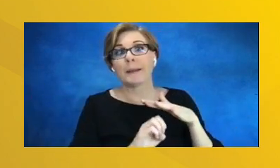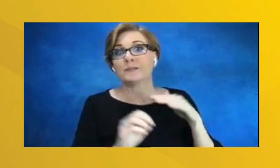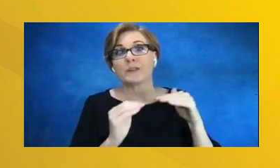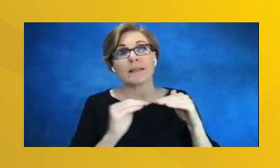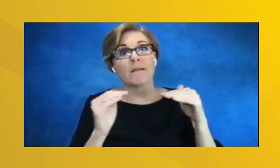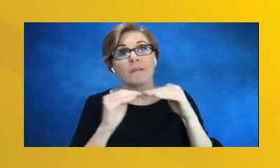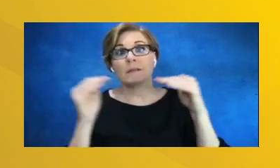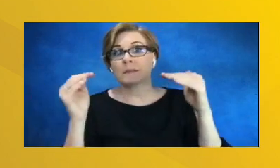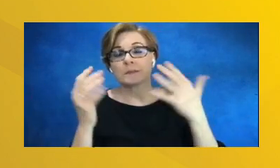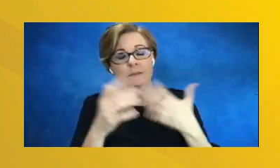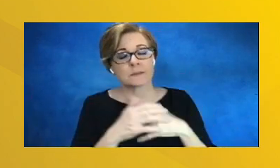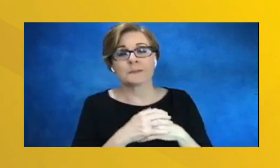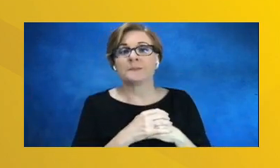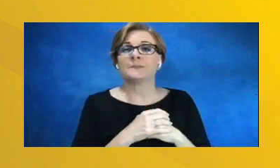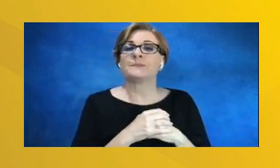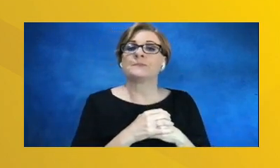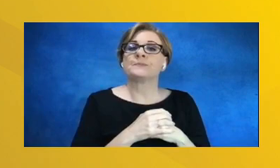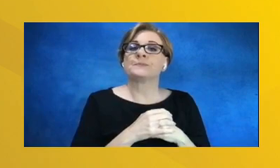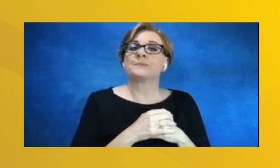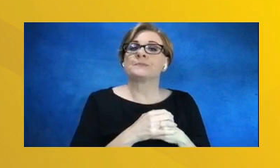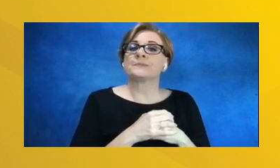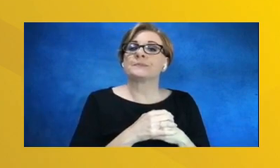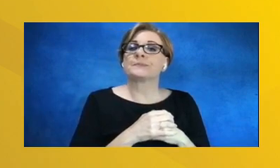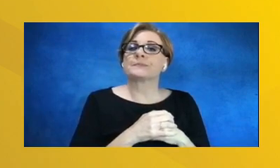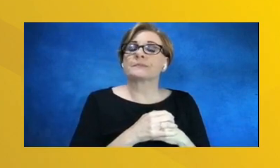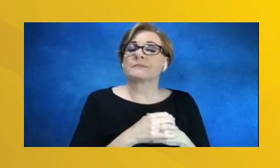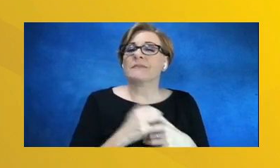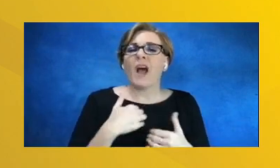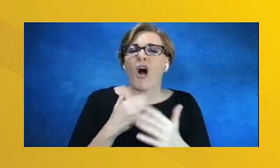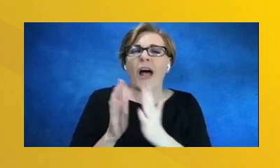And I'm sort of asked my fellow panelists, I know a lot of these strategies are some